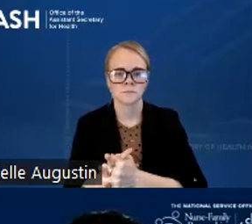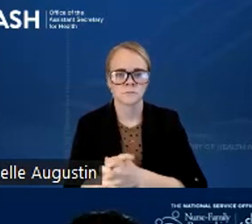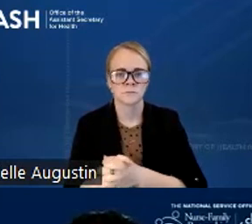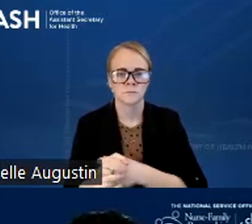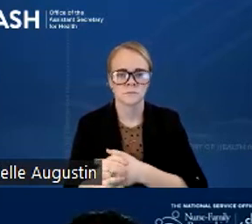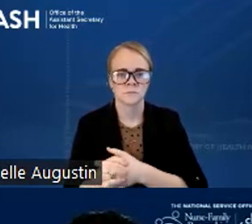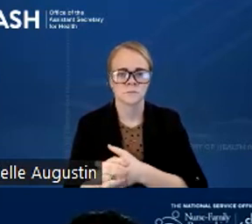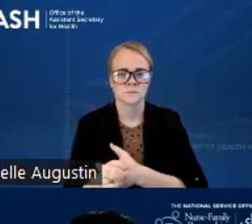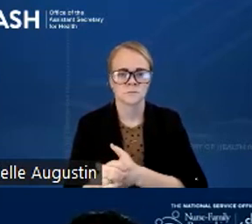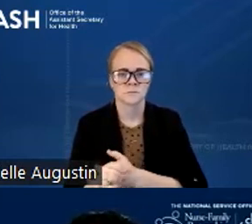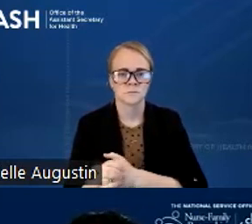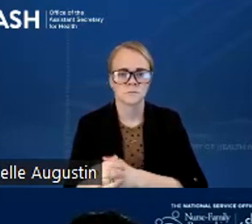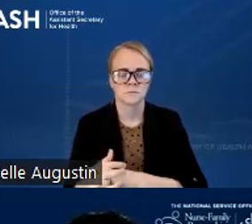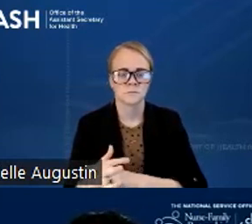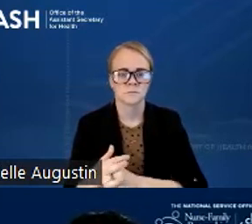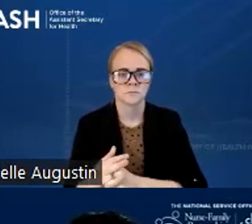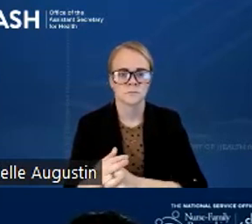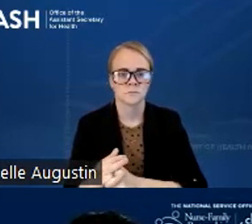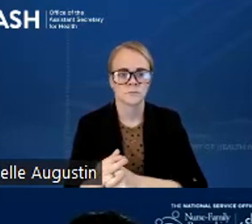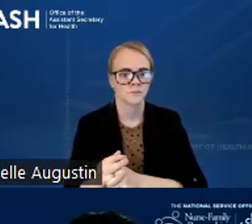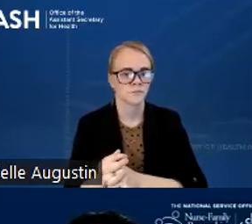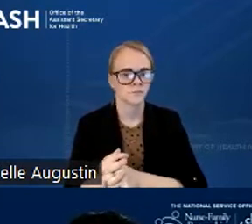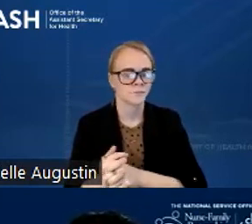Then they also receive a weight scale